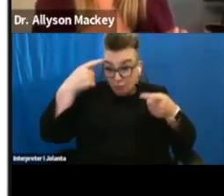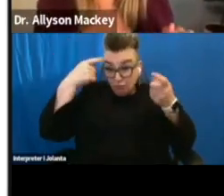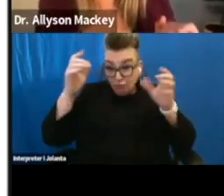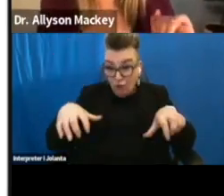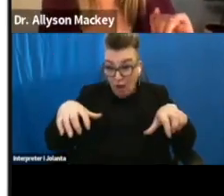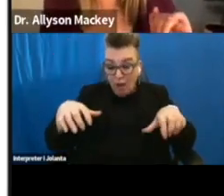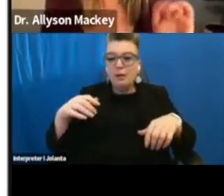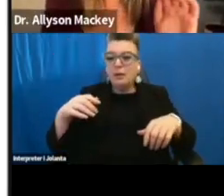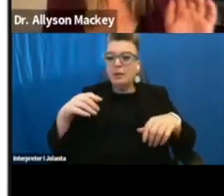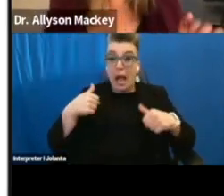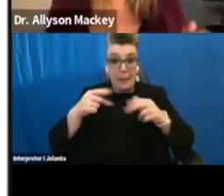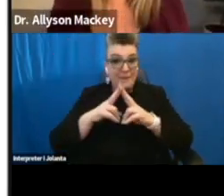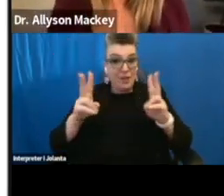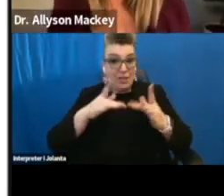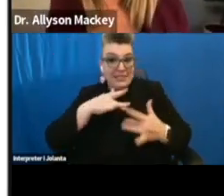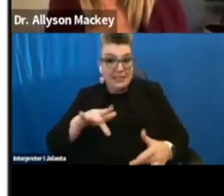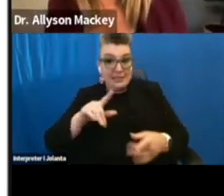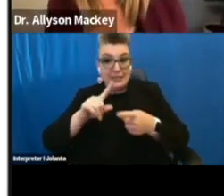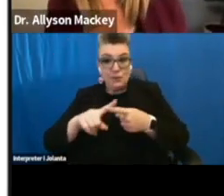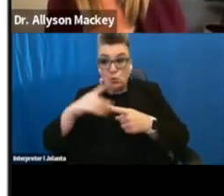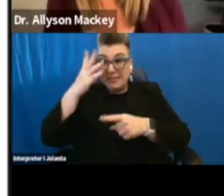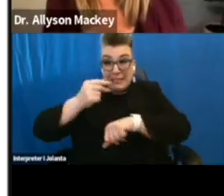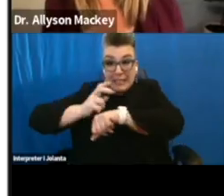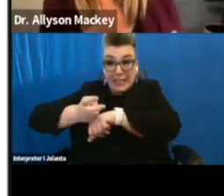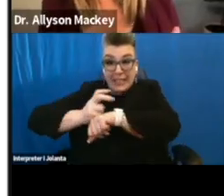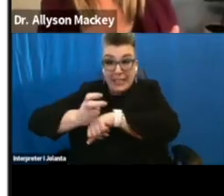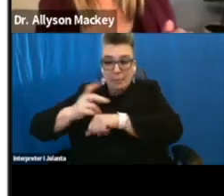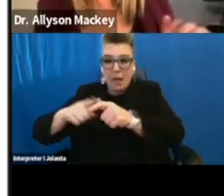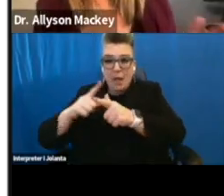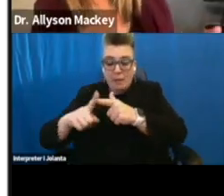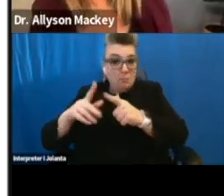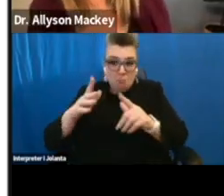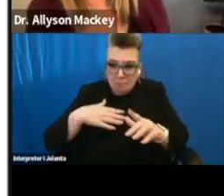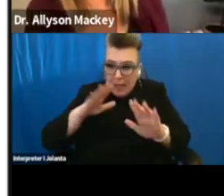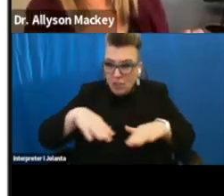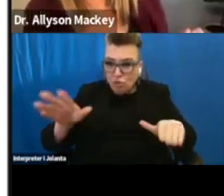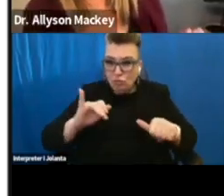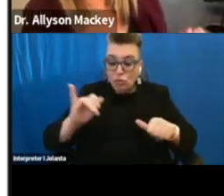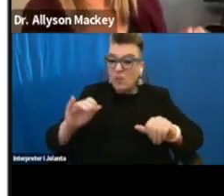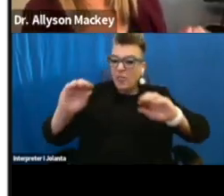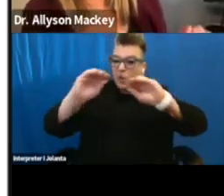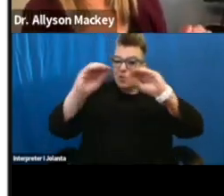sensitive to sleep loss and my children are very sensitive to sleep loss thus not true for everyone